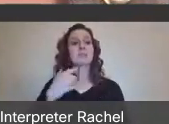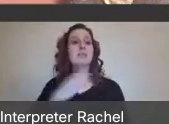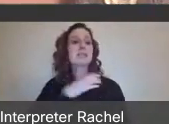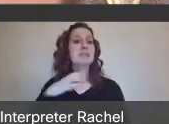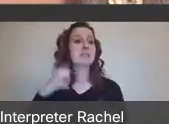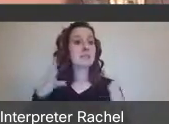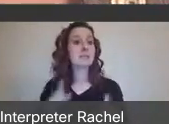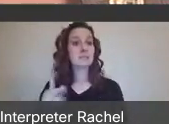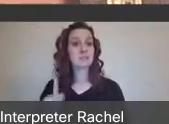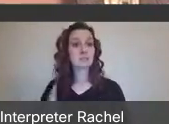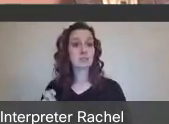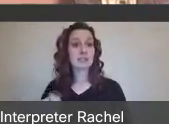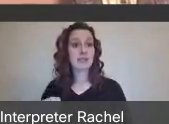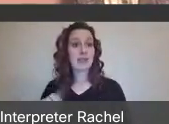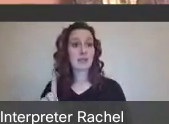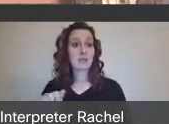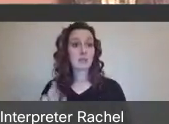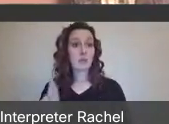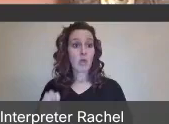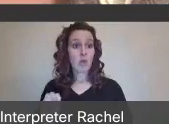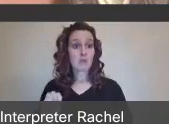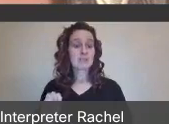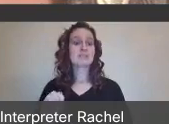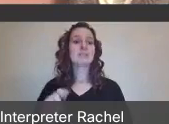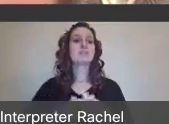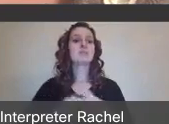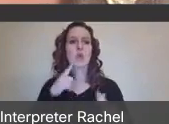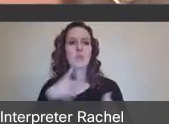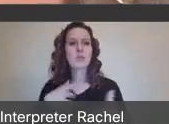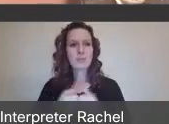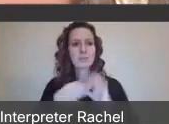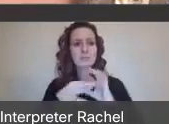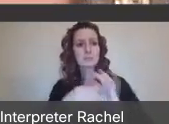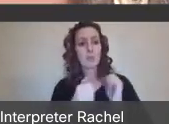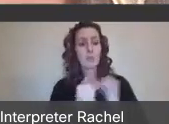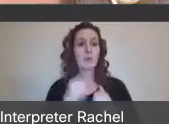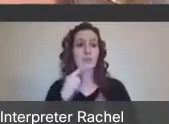I'm going to start off with an update on our vaccine operations. I'm happy to report